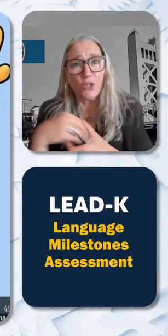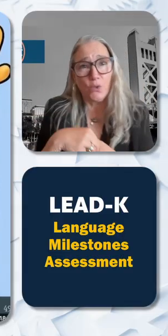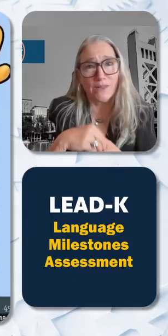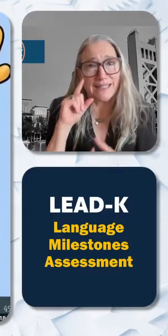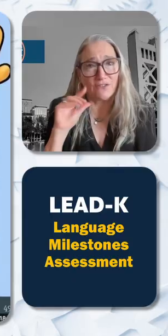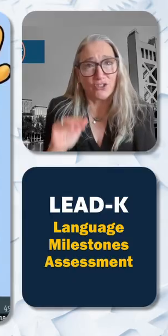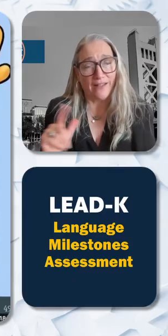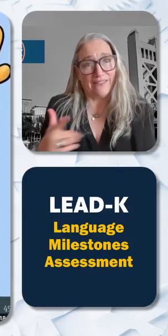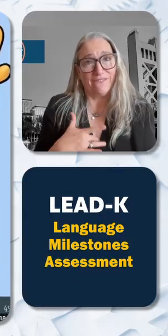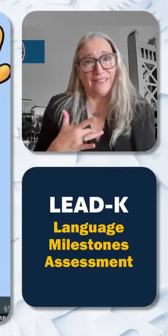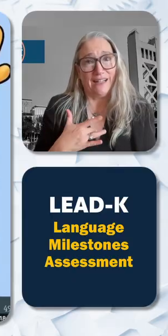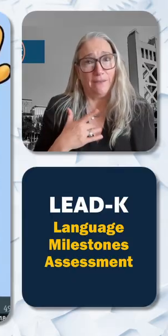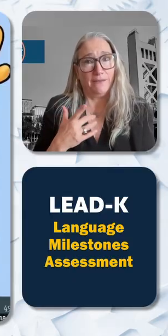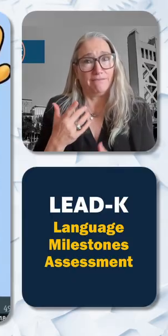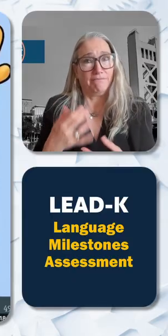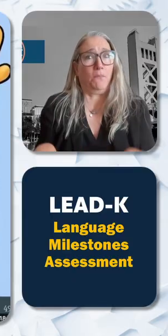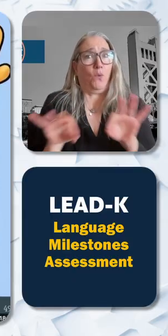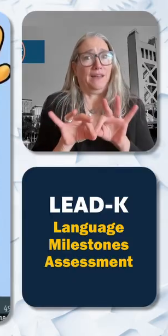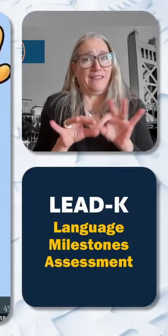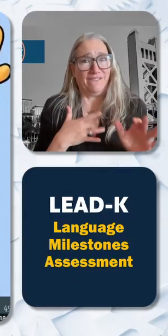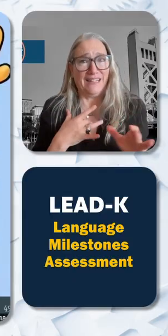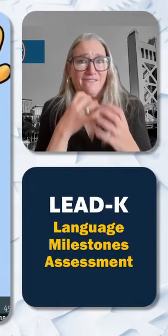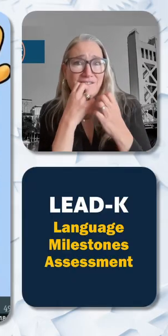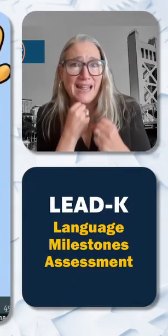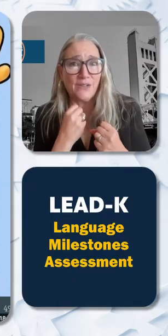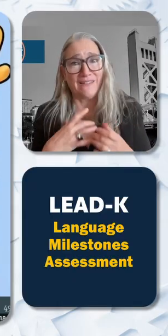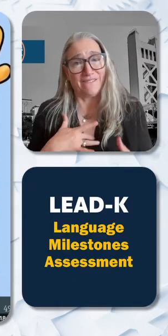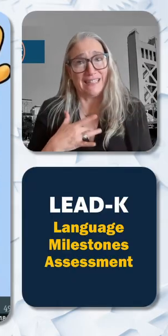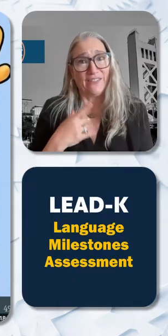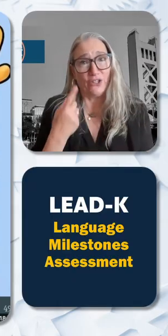child is left out. How to engage your deaf child so that they feel important,